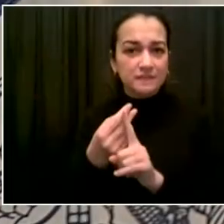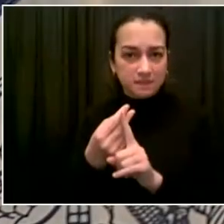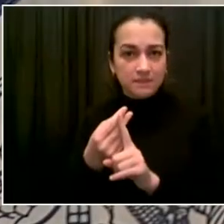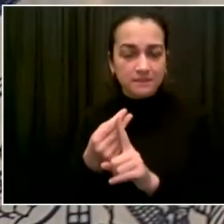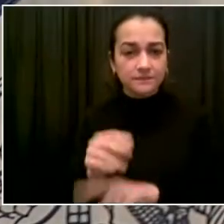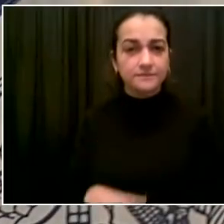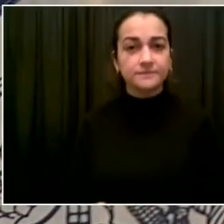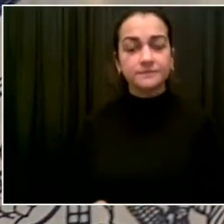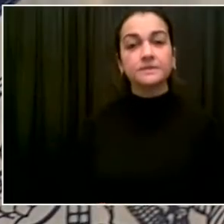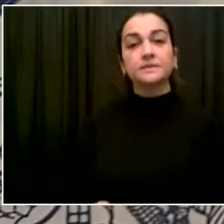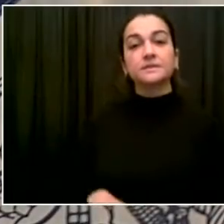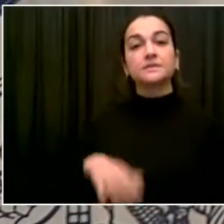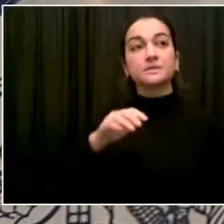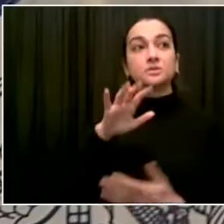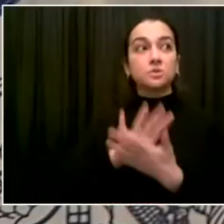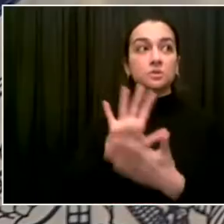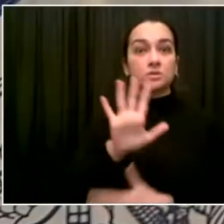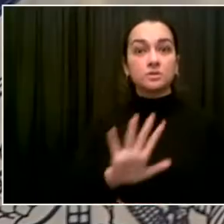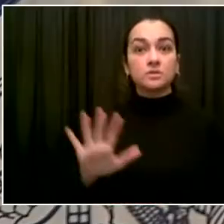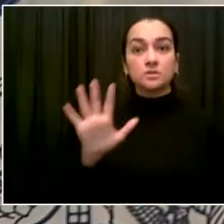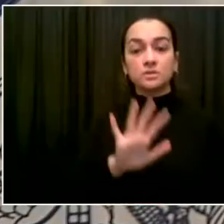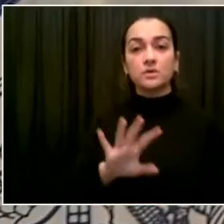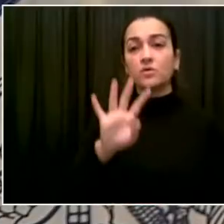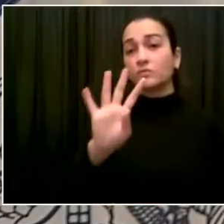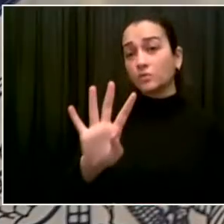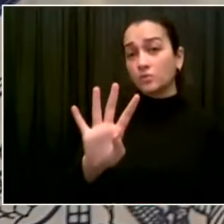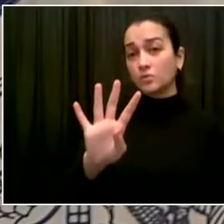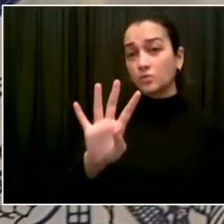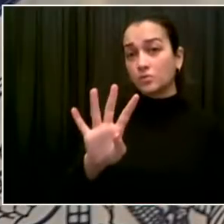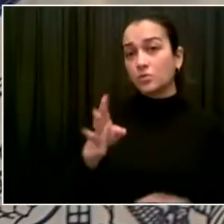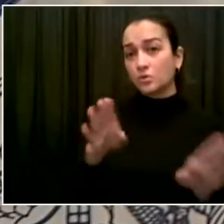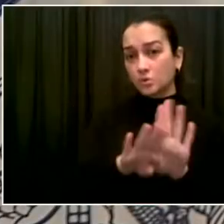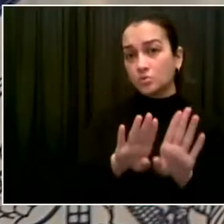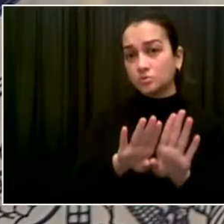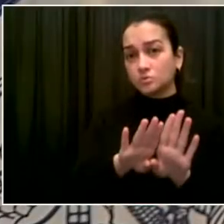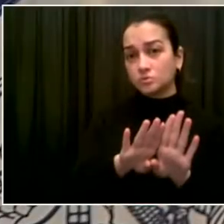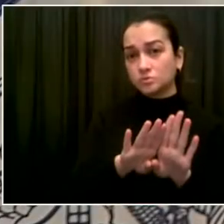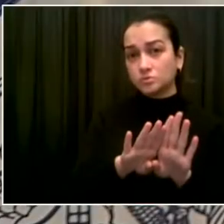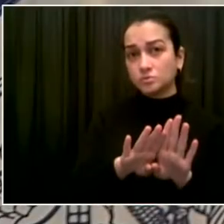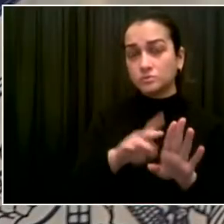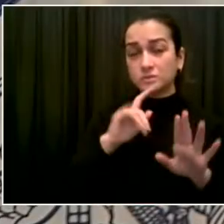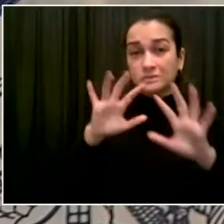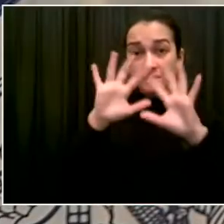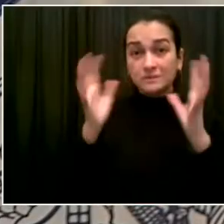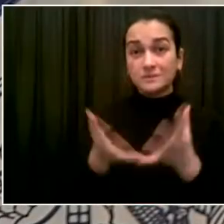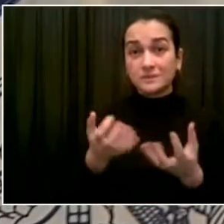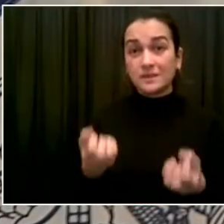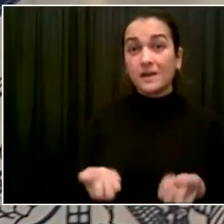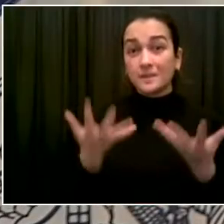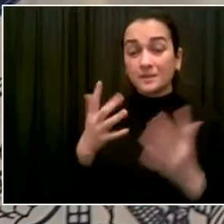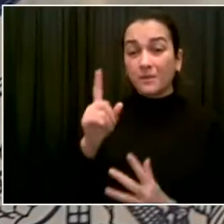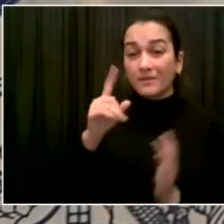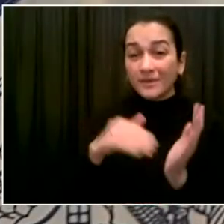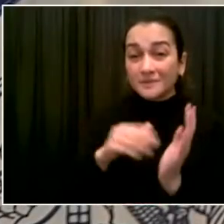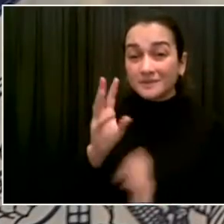THAT'S HYW AT THIS MOMENT, POSITIVITY LEVELS LOWER THAN ANYWHERE ELSE IN THE CITY. AS OF THIS MORNING FOR